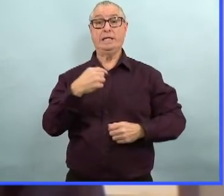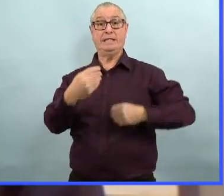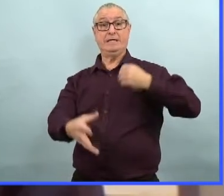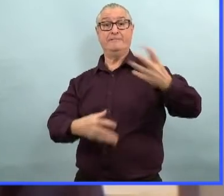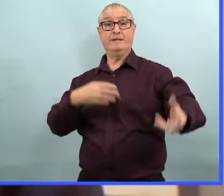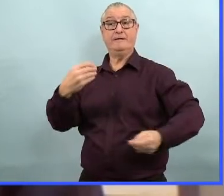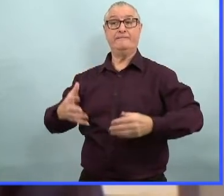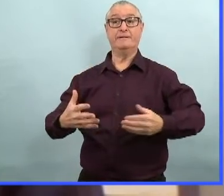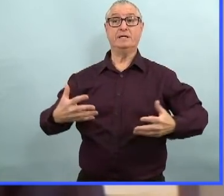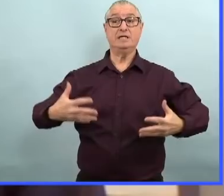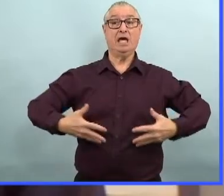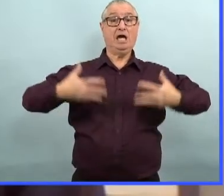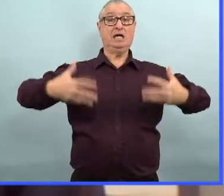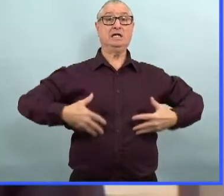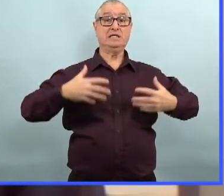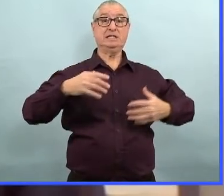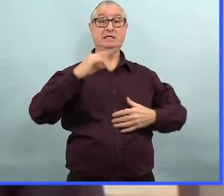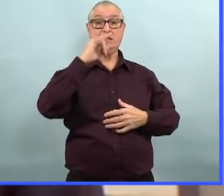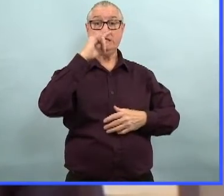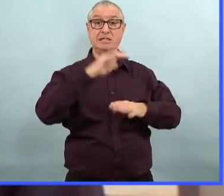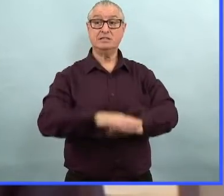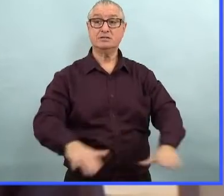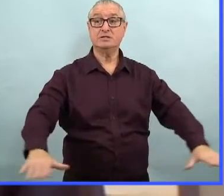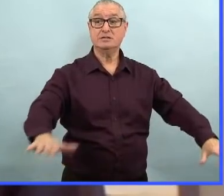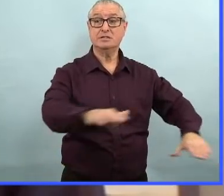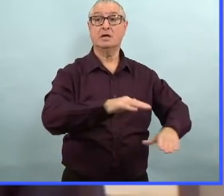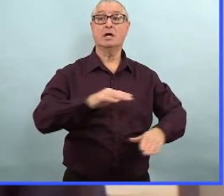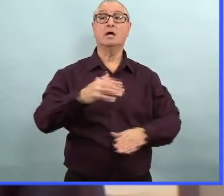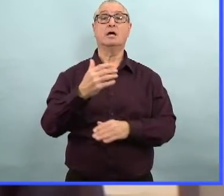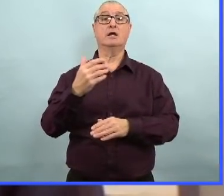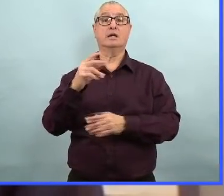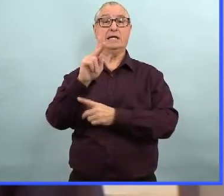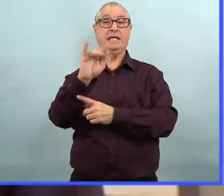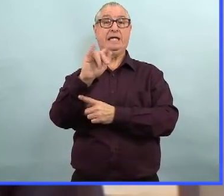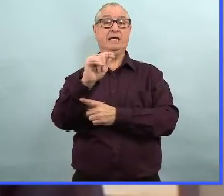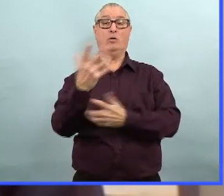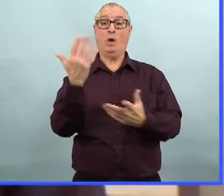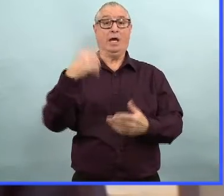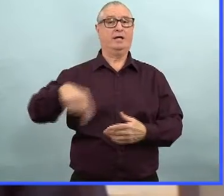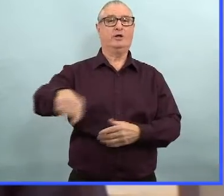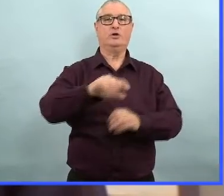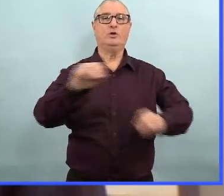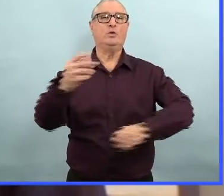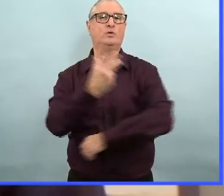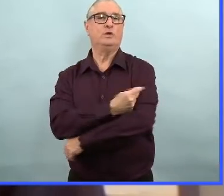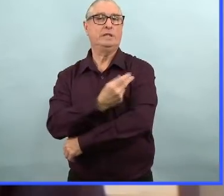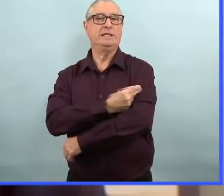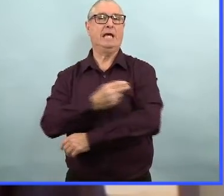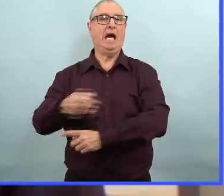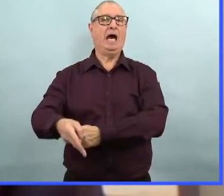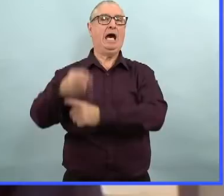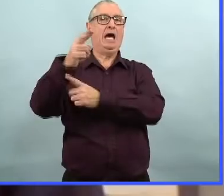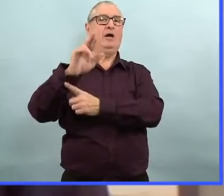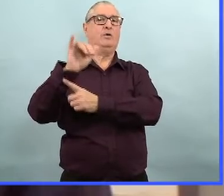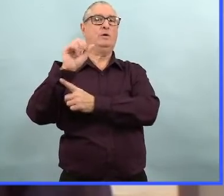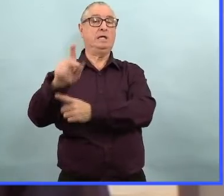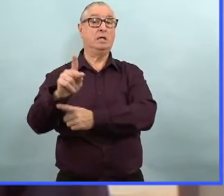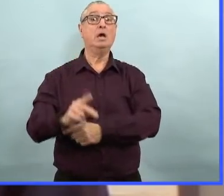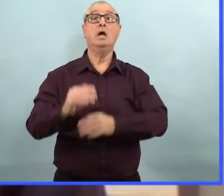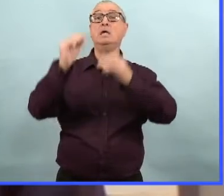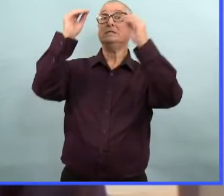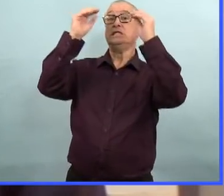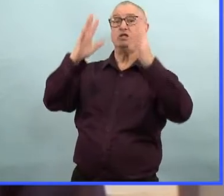vaccine now teachers have had the opportunity be fully vaccinated and so and then of course the we